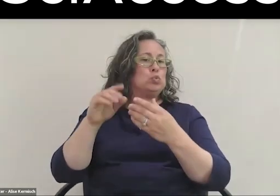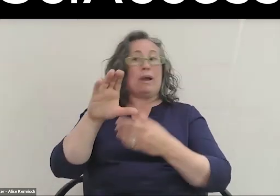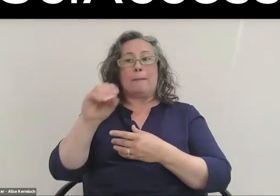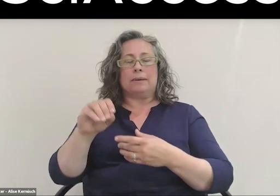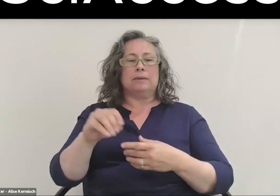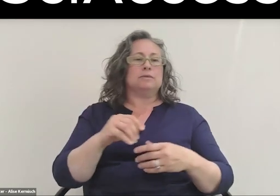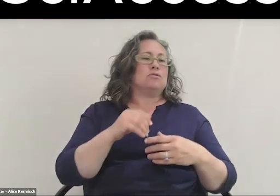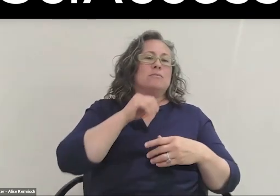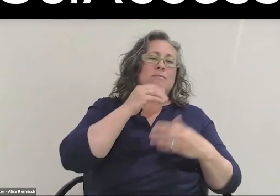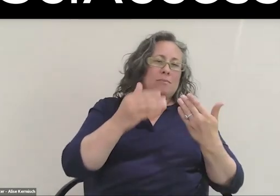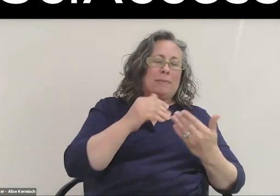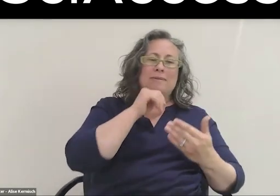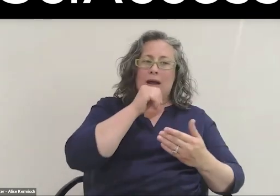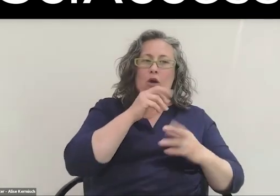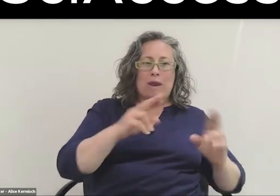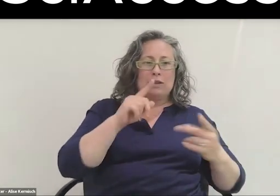and low-tech solutions are okay.